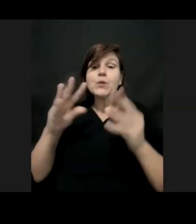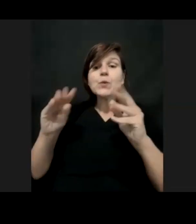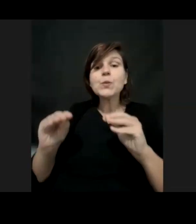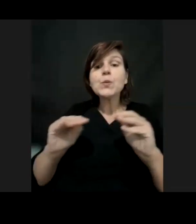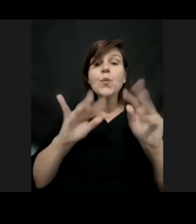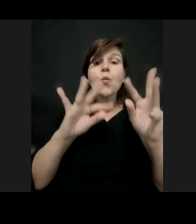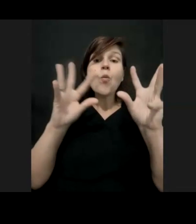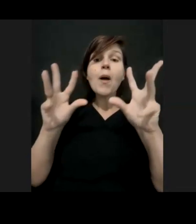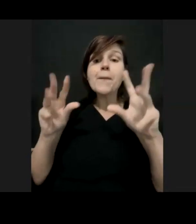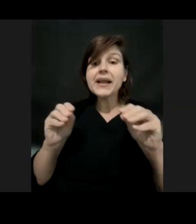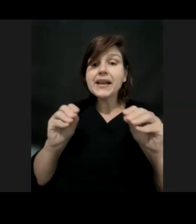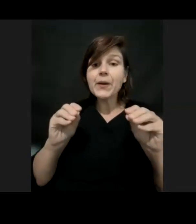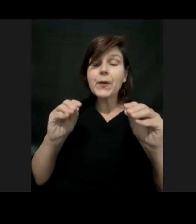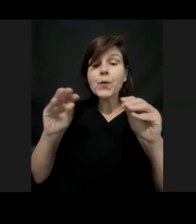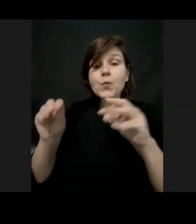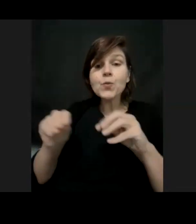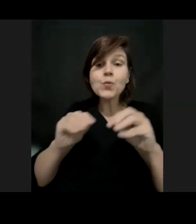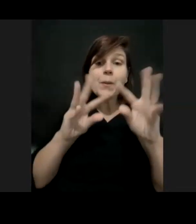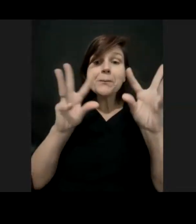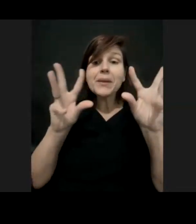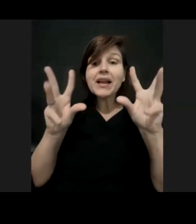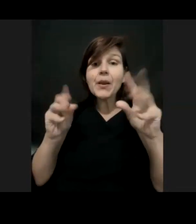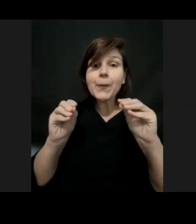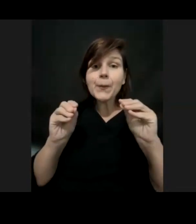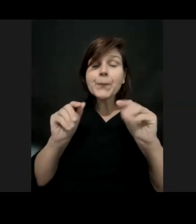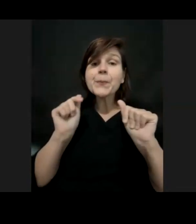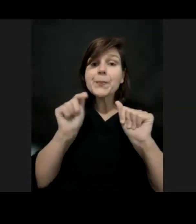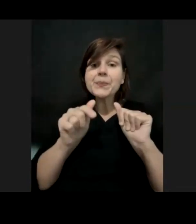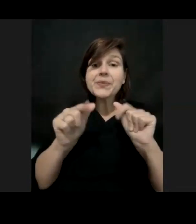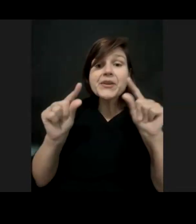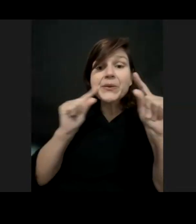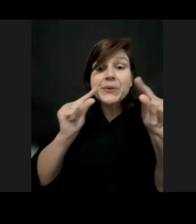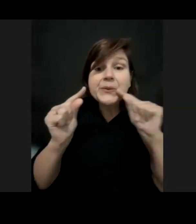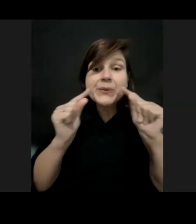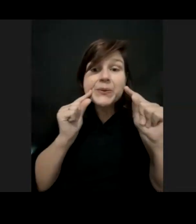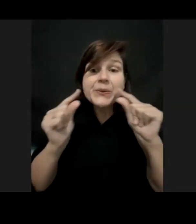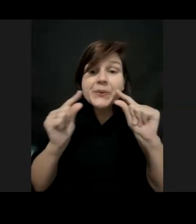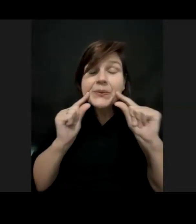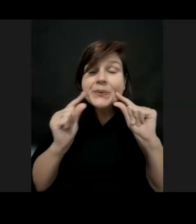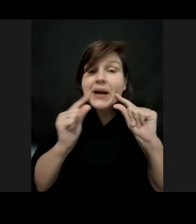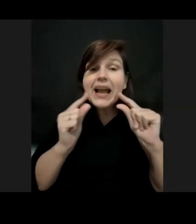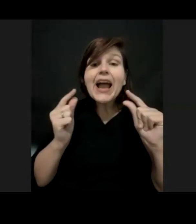There we go, Mr. Socks. Oh, Gwynnie Gwyn Gwyn, this is so much fun, I don't want to go!